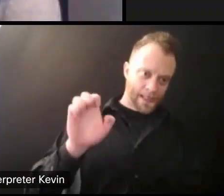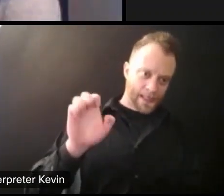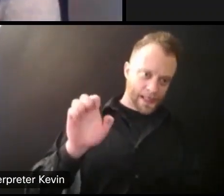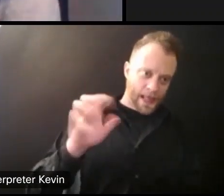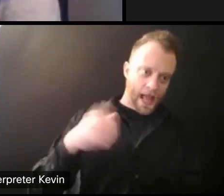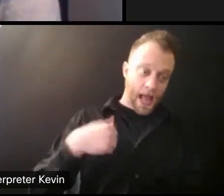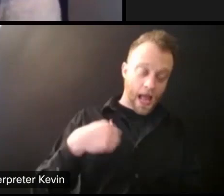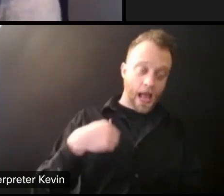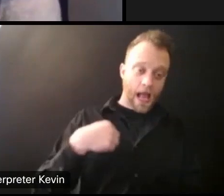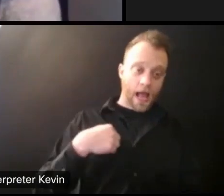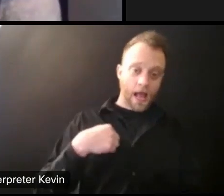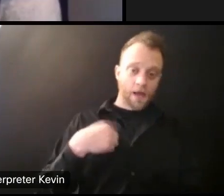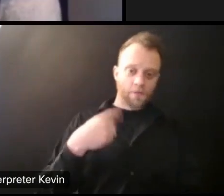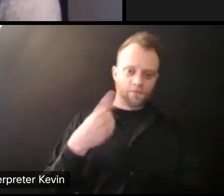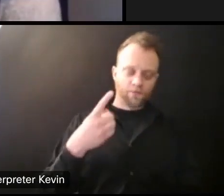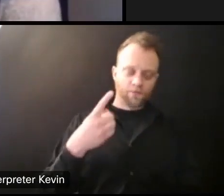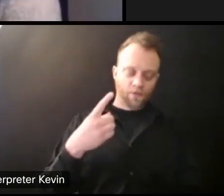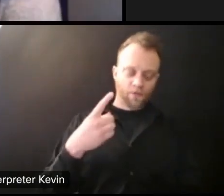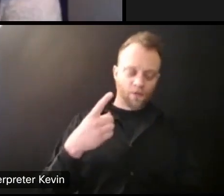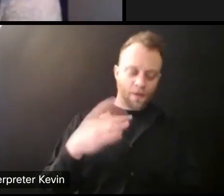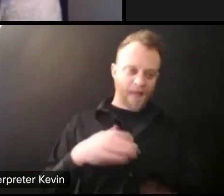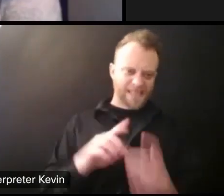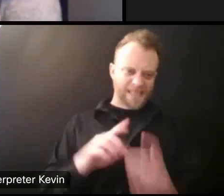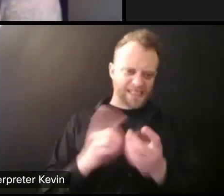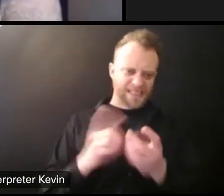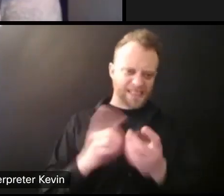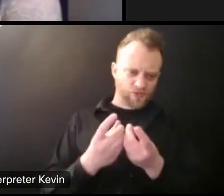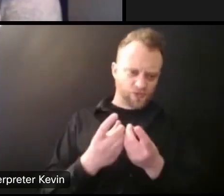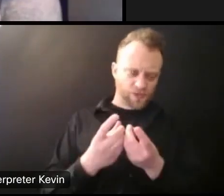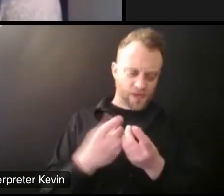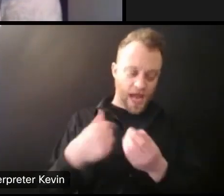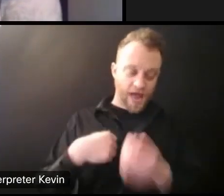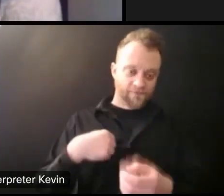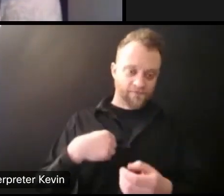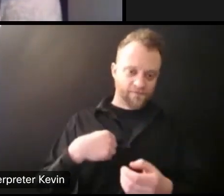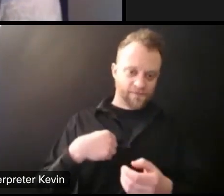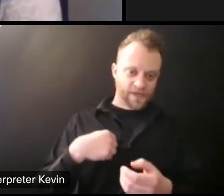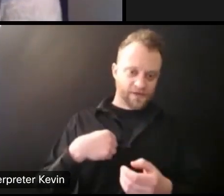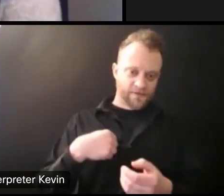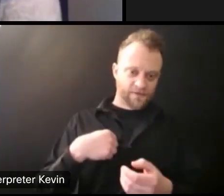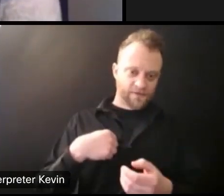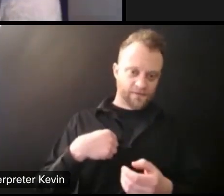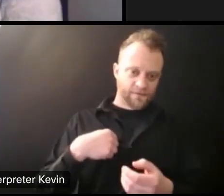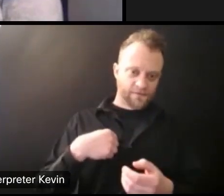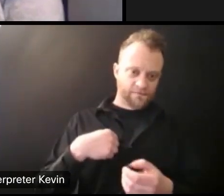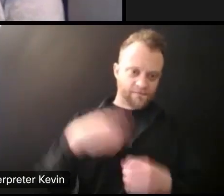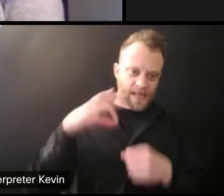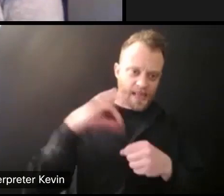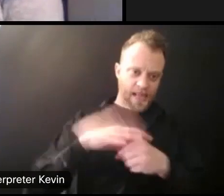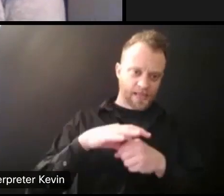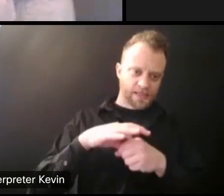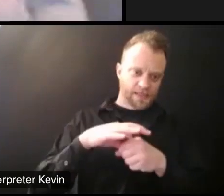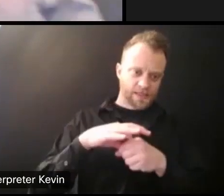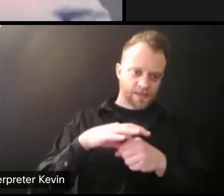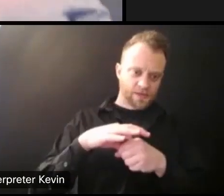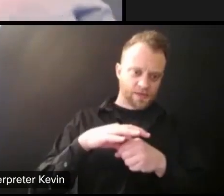but have been elected to the redistricted ANC 4E05